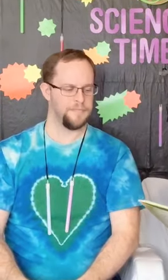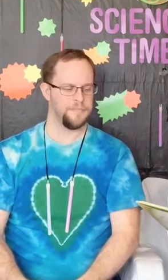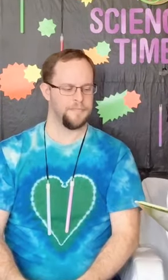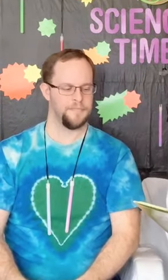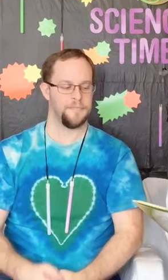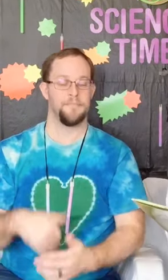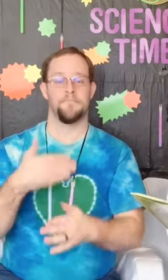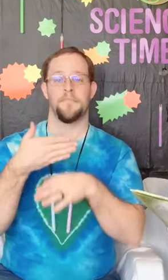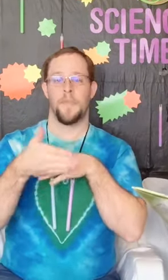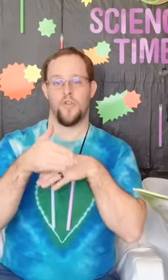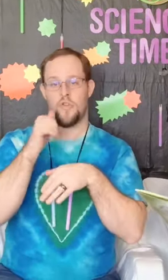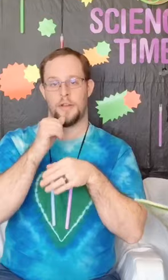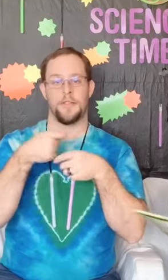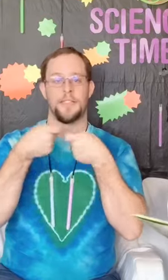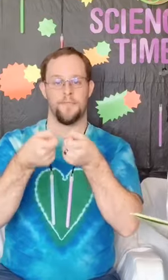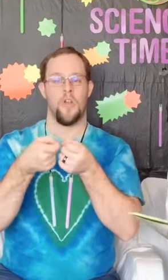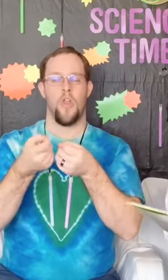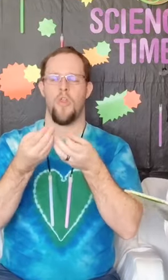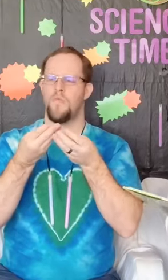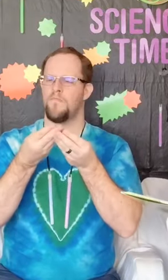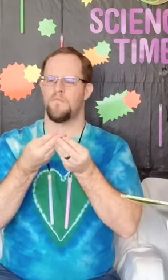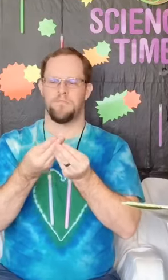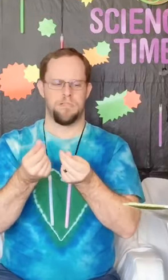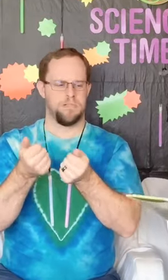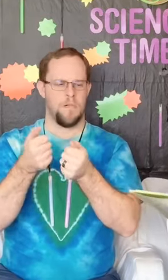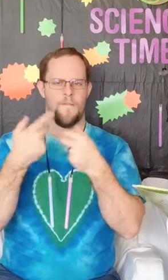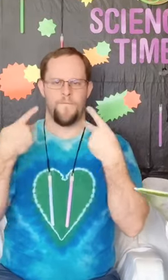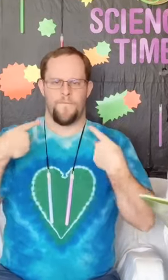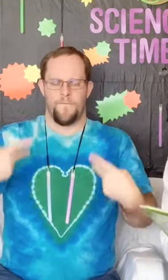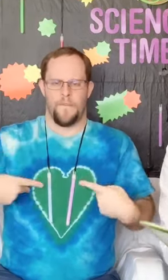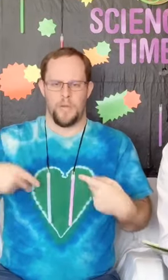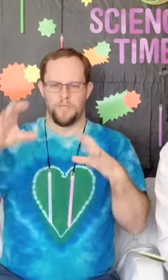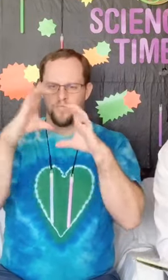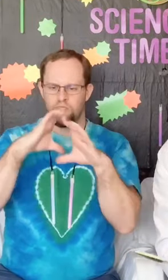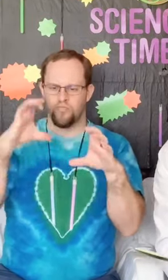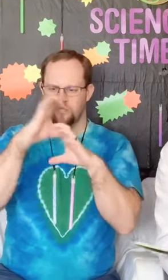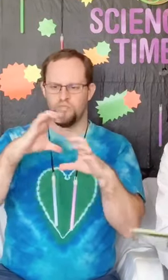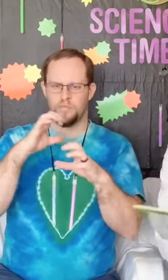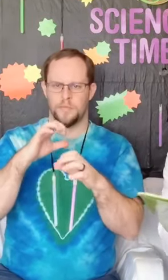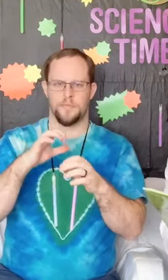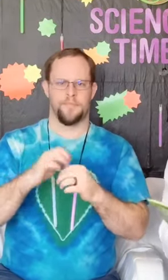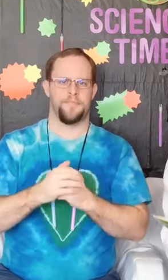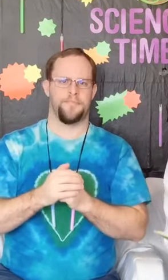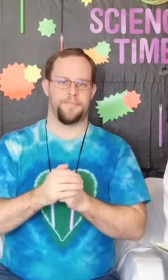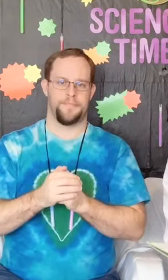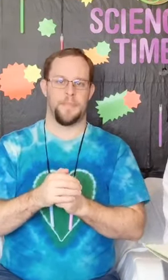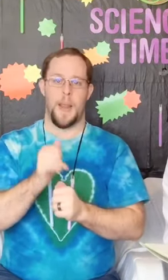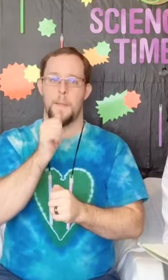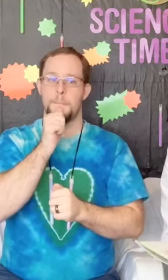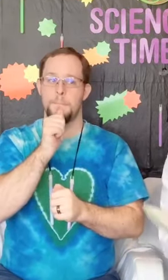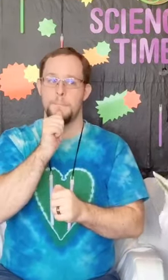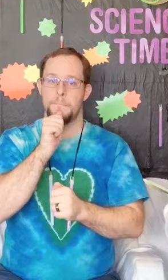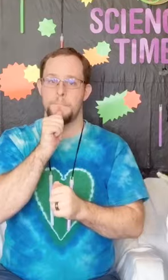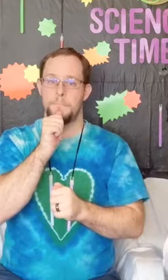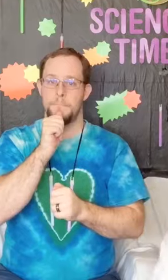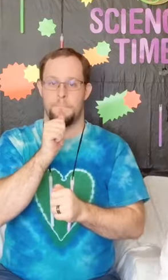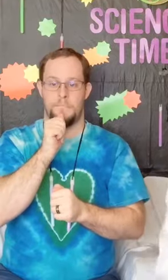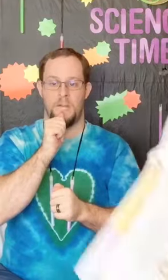Next, she gave a thorough physical exam. Patient privacy was a top priority.